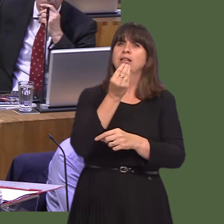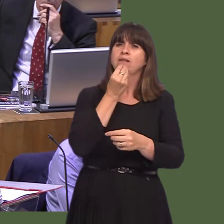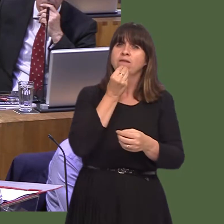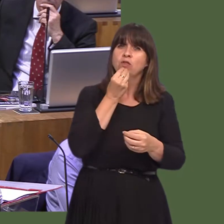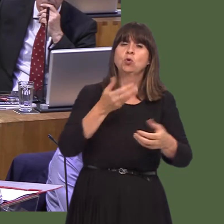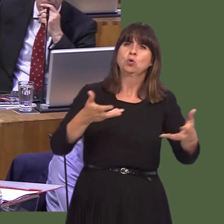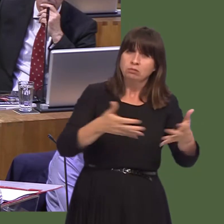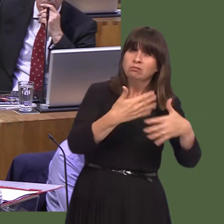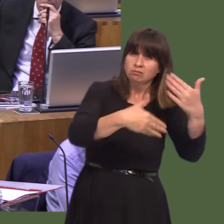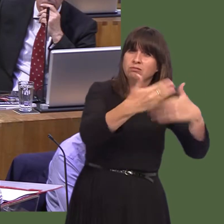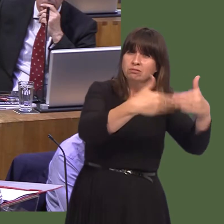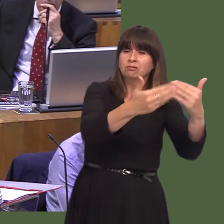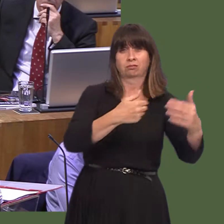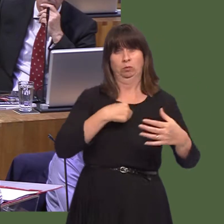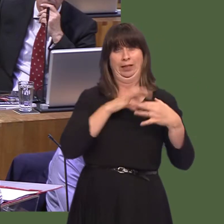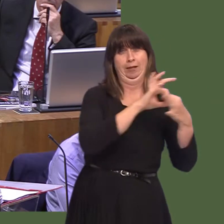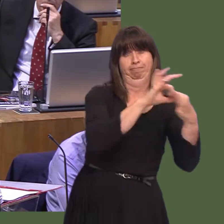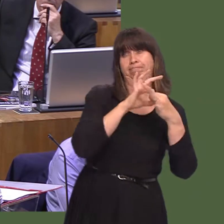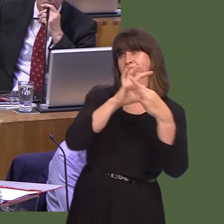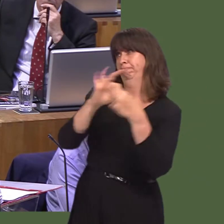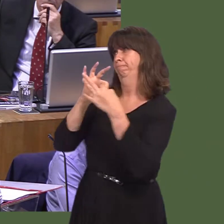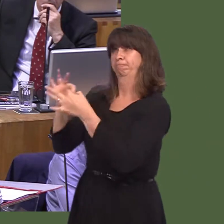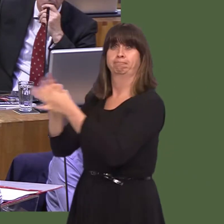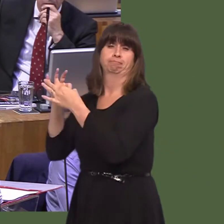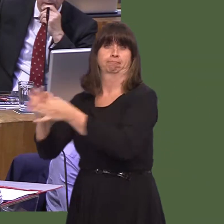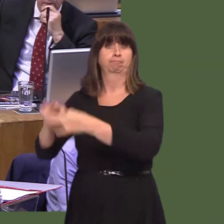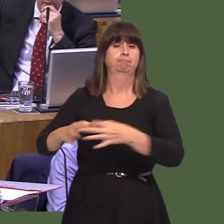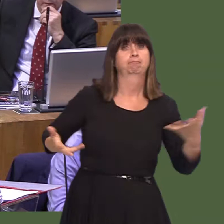Well, we continue to work with key health and care stakeholders through the main representative